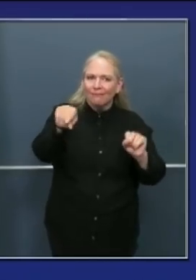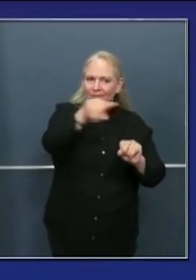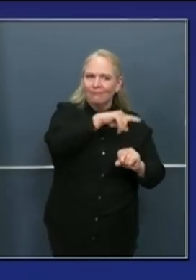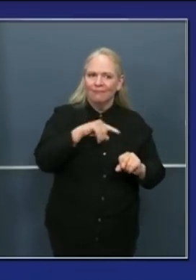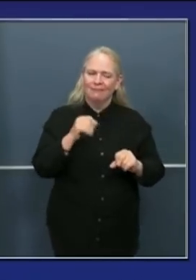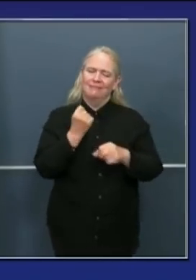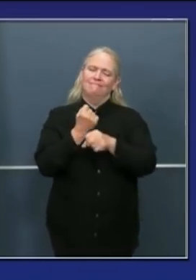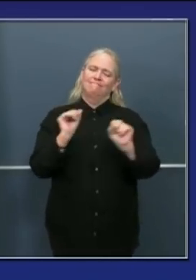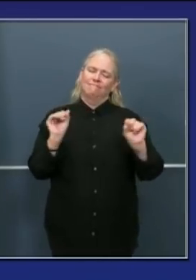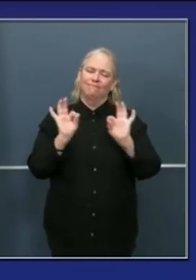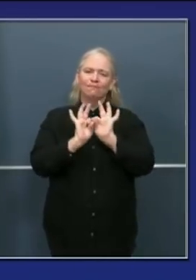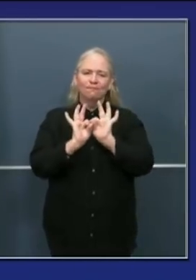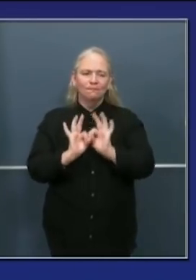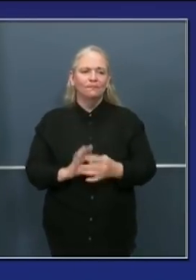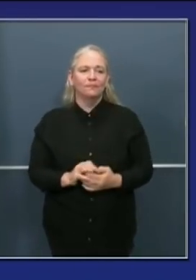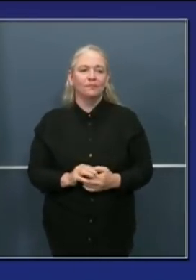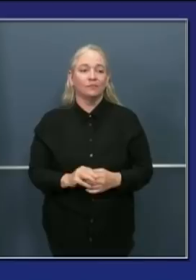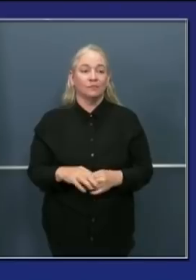FOCUSING ON HOW TO SAFELY